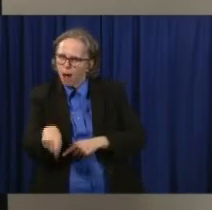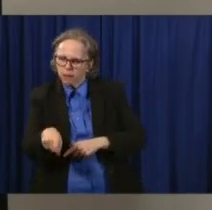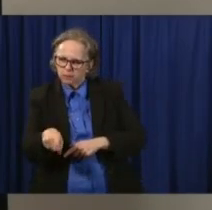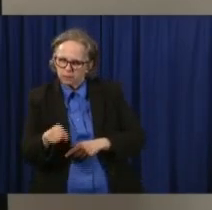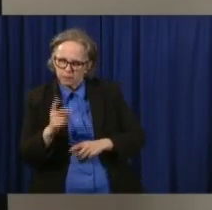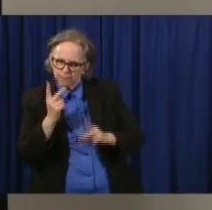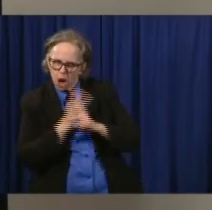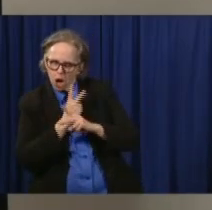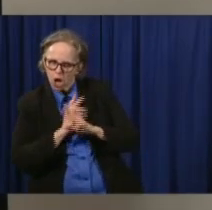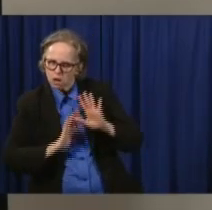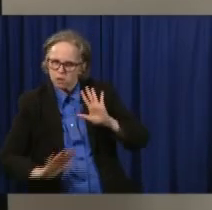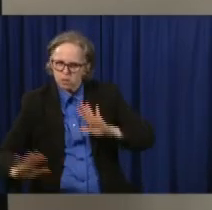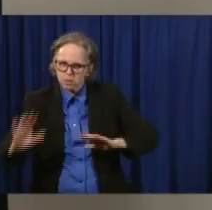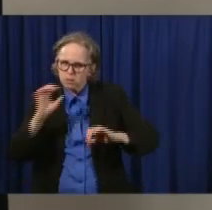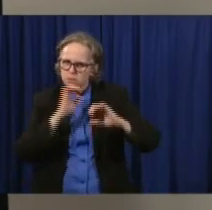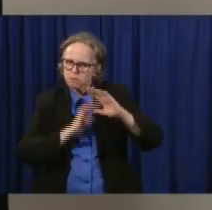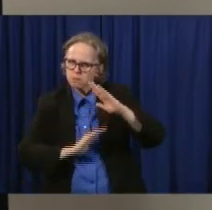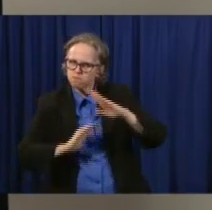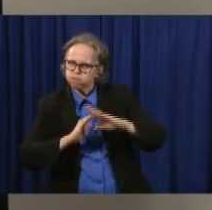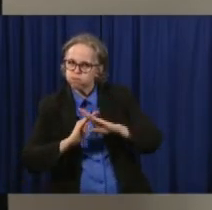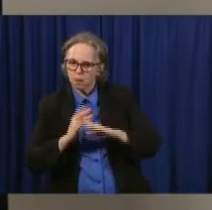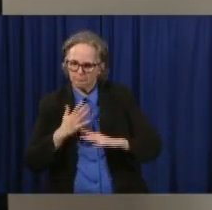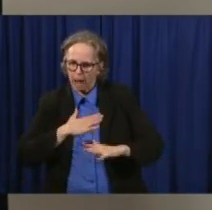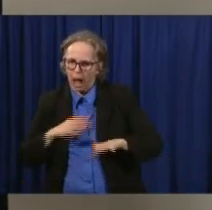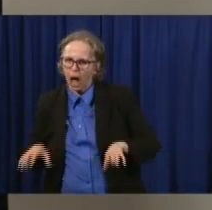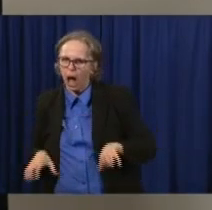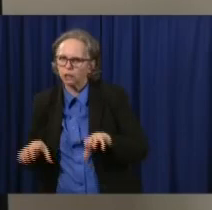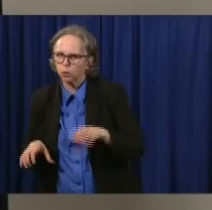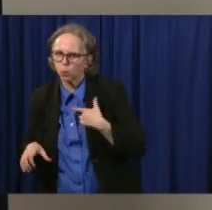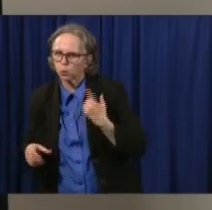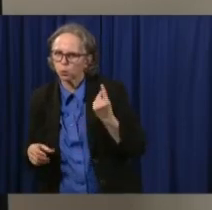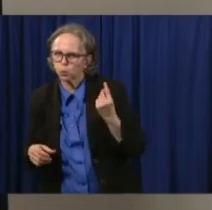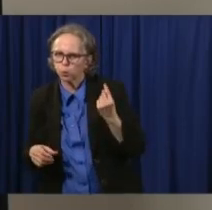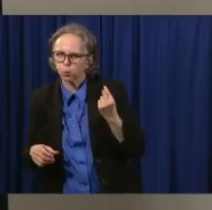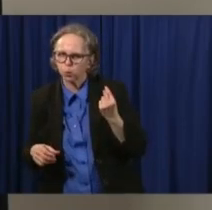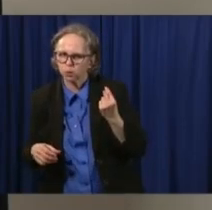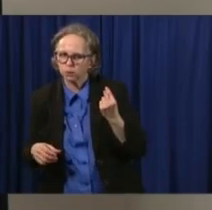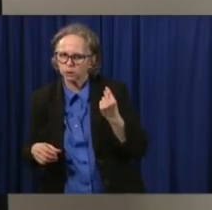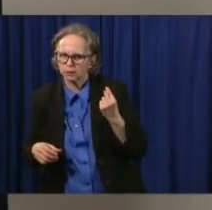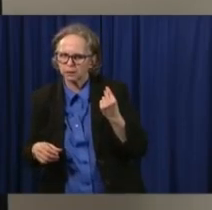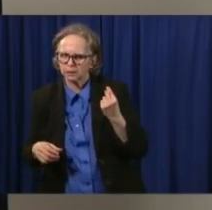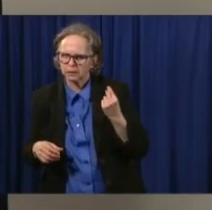WHEN YOU FIRST OPEN UP A BIT PEOPLE SEARCH OUT BACK TO LIFE. I REALLY CAUTION PEOPLE TO MOVE CAREFULLY BECAUSE THE ACTIONS